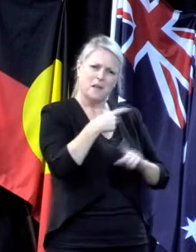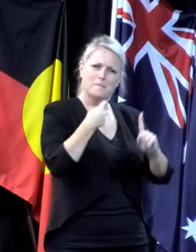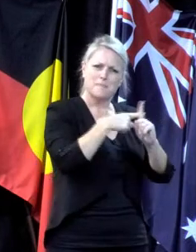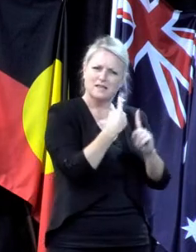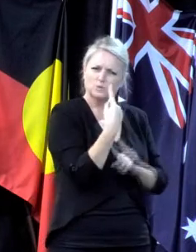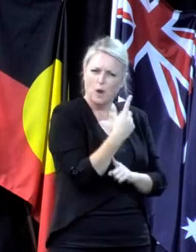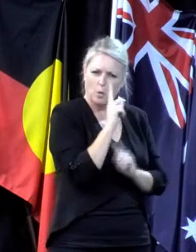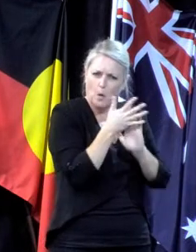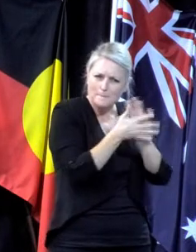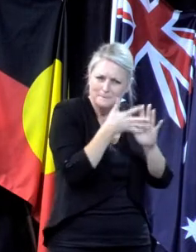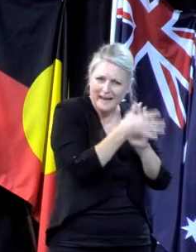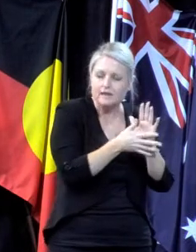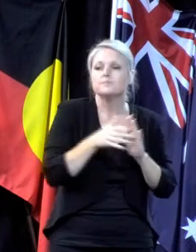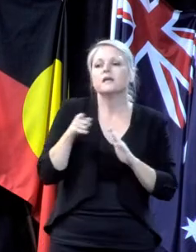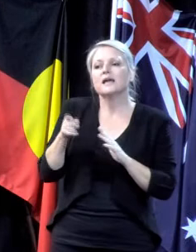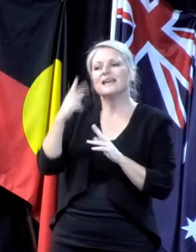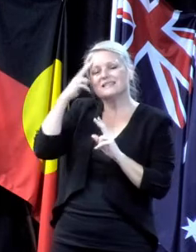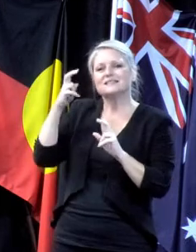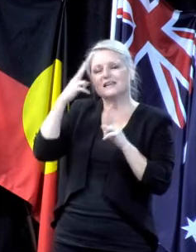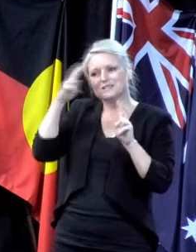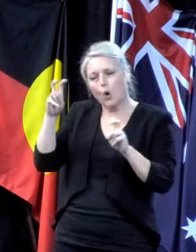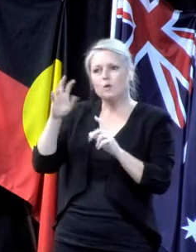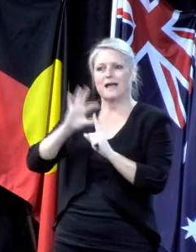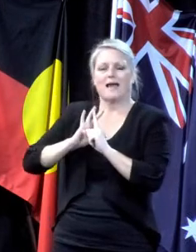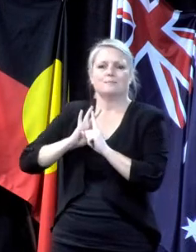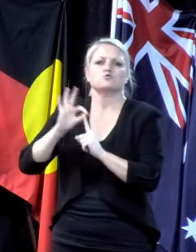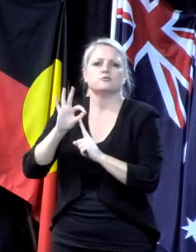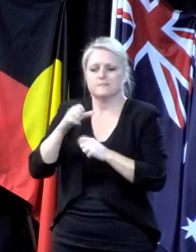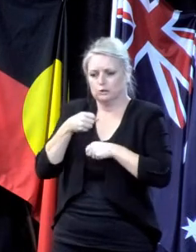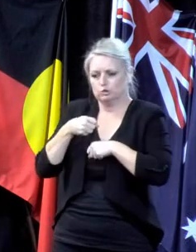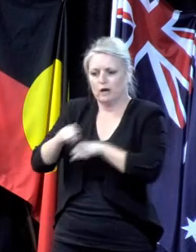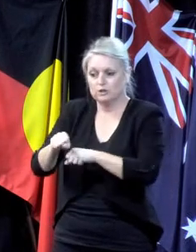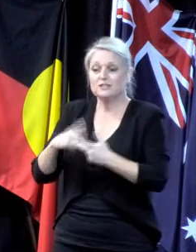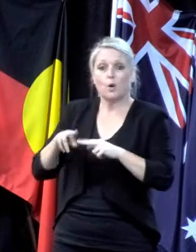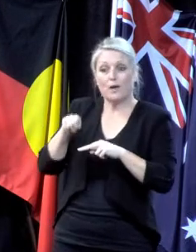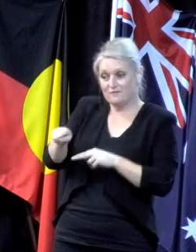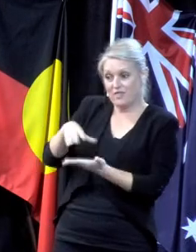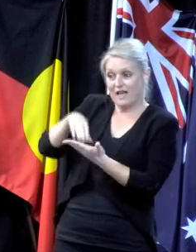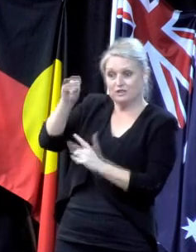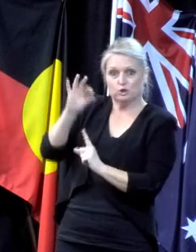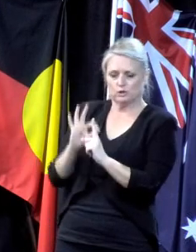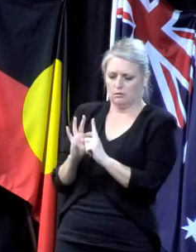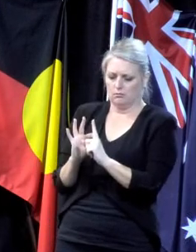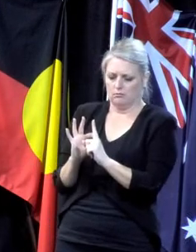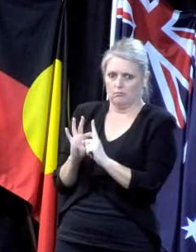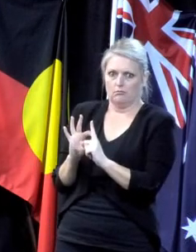So it’s – as long as that student is improving – so they might not jump a whole level of achievement.